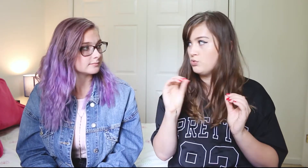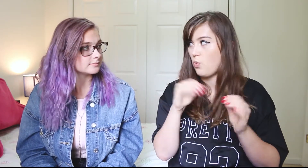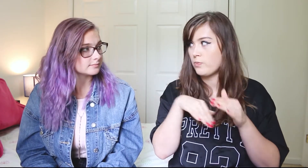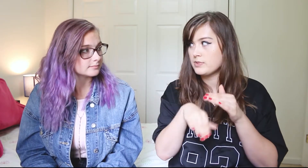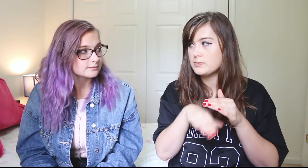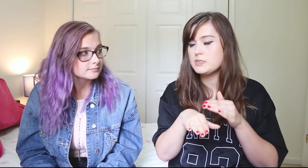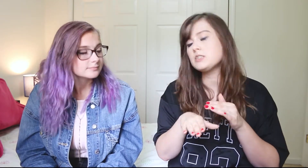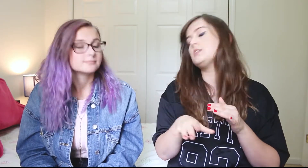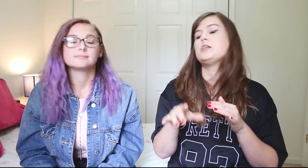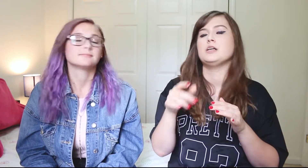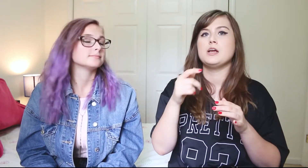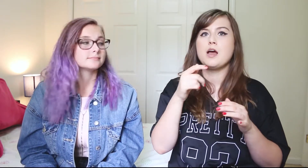No accessibility.